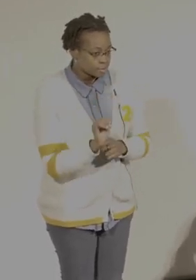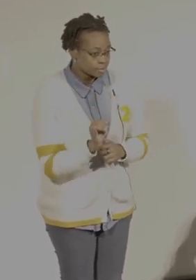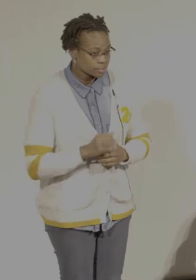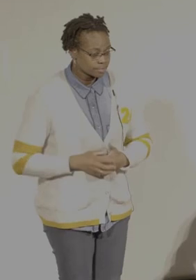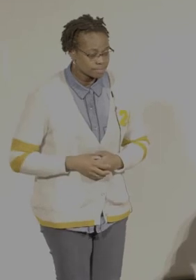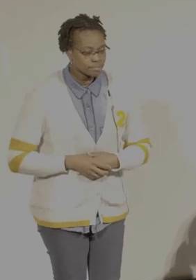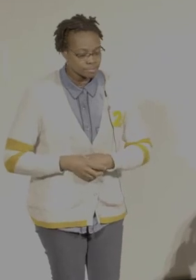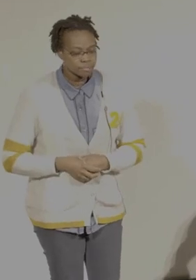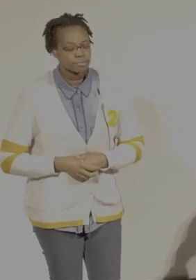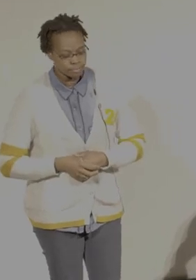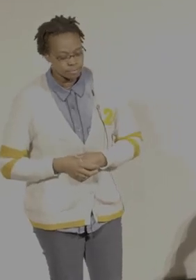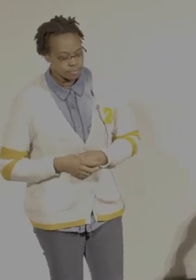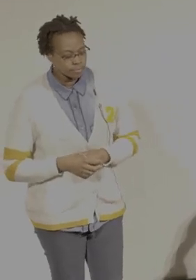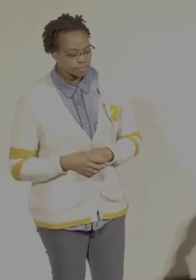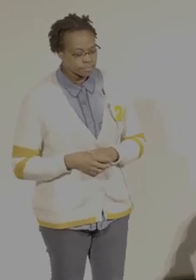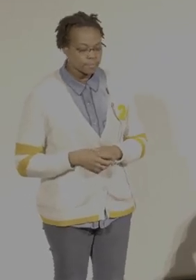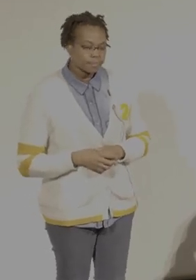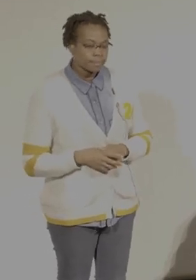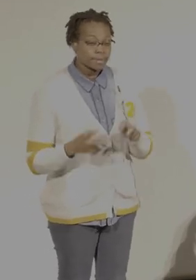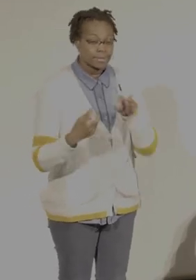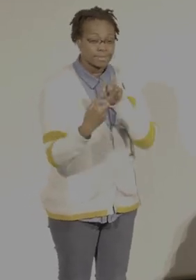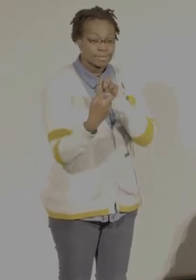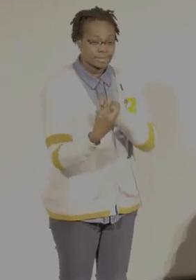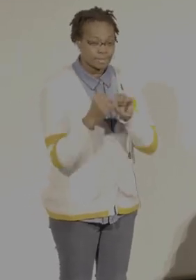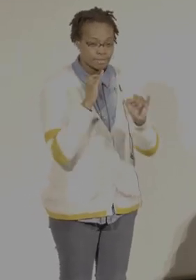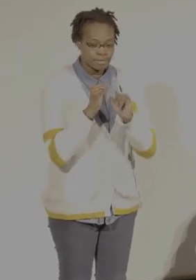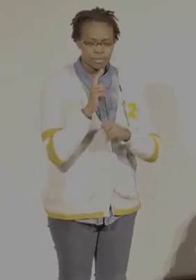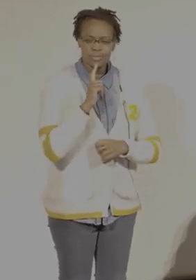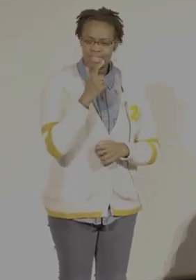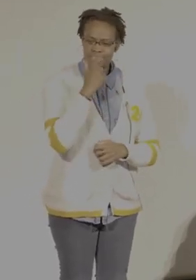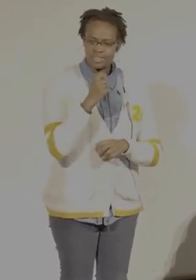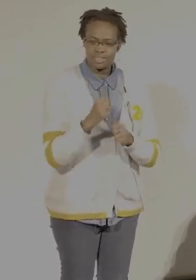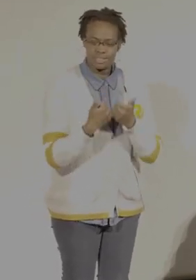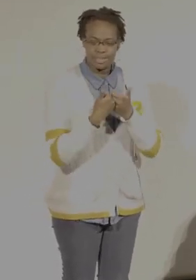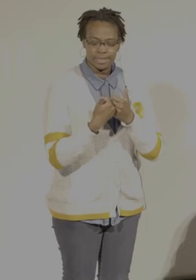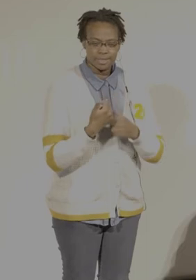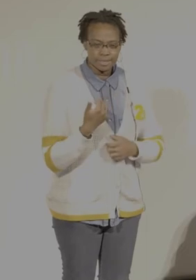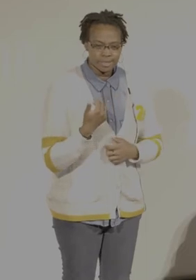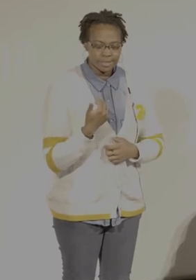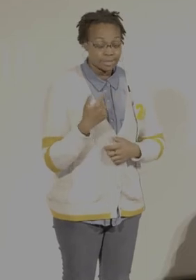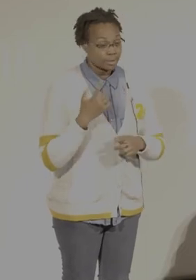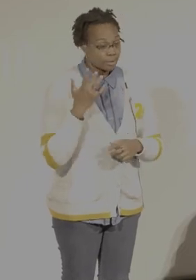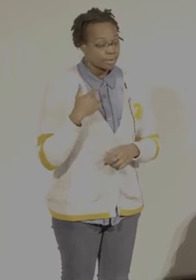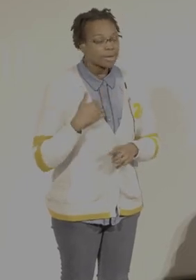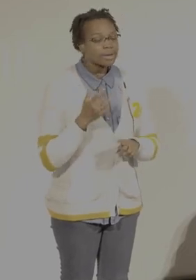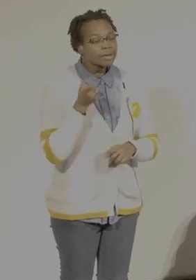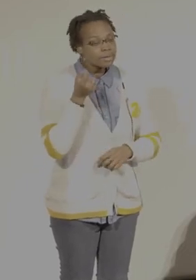So the sit down interview was a really interesting challenge because I understood that it could very well